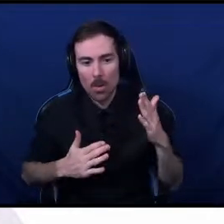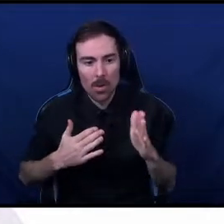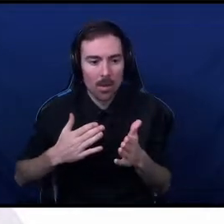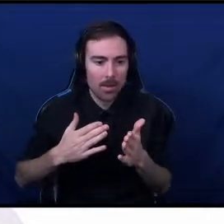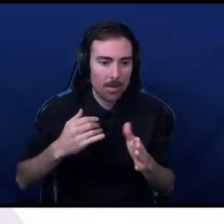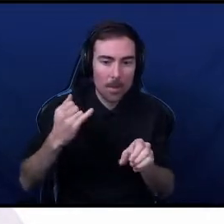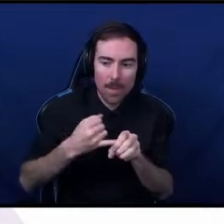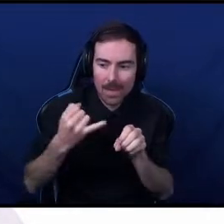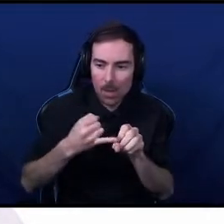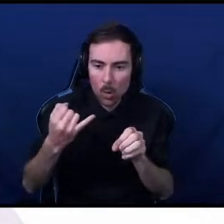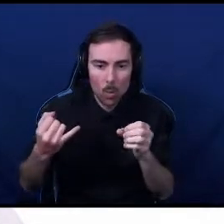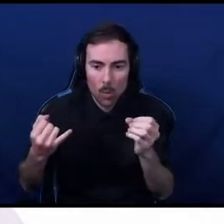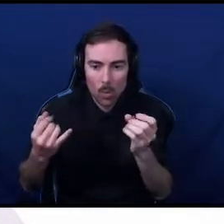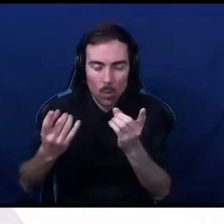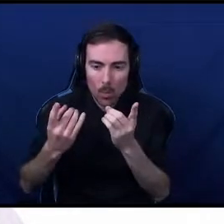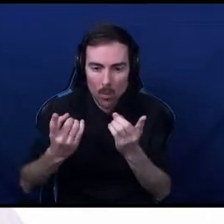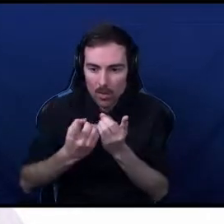anything you can think of an industry you can think of I've